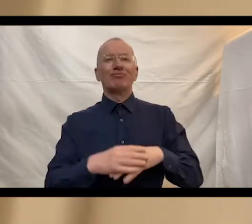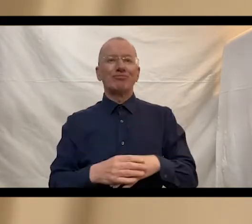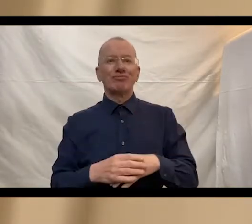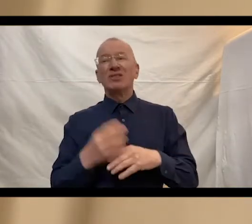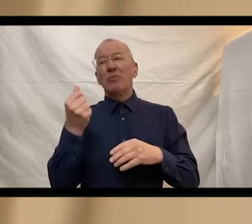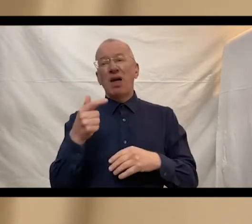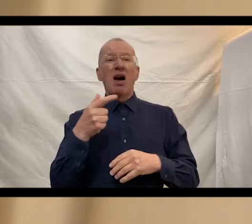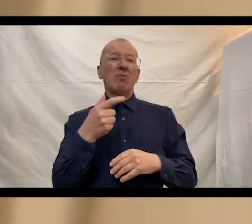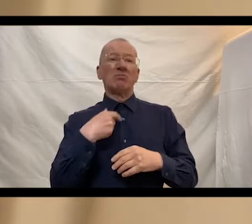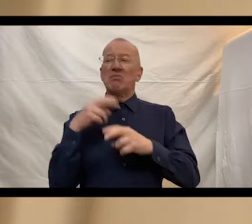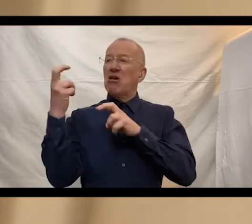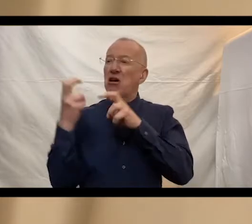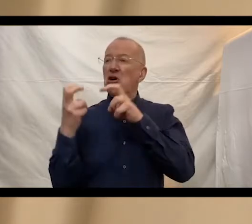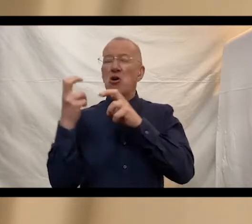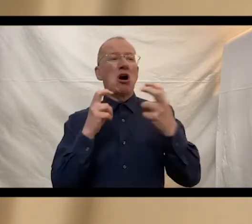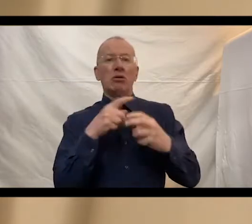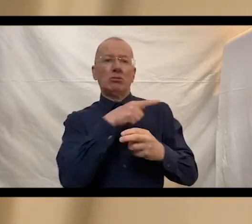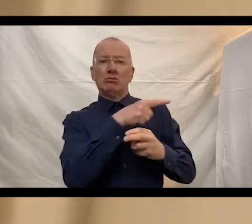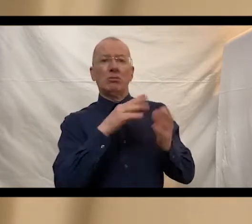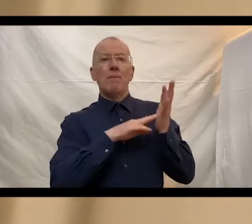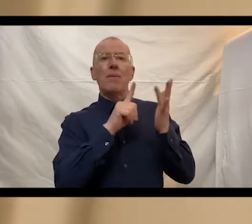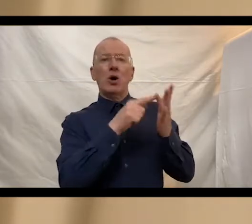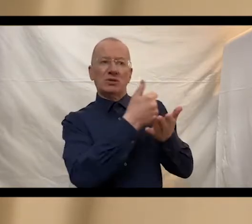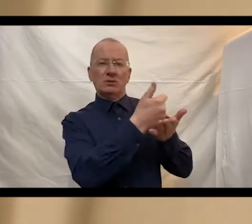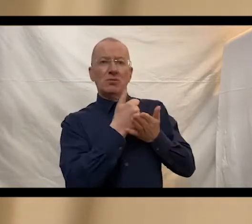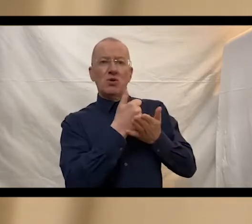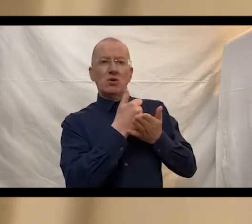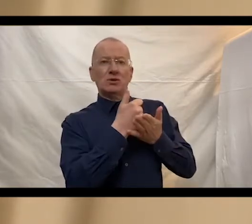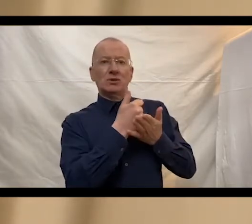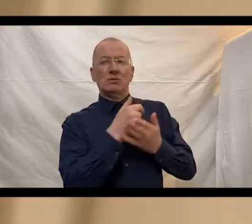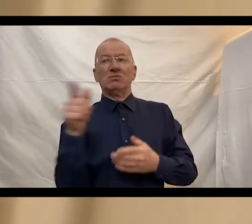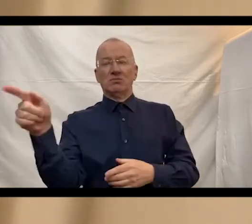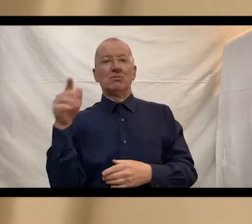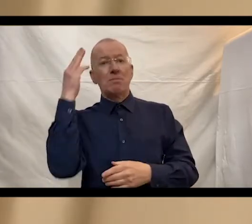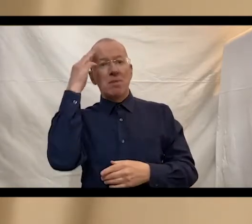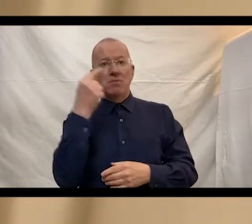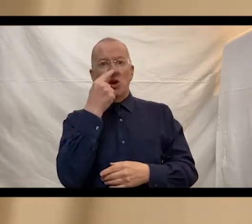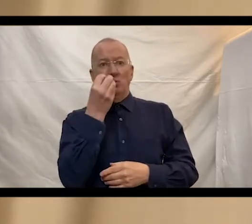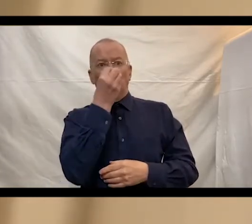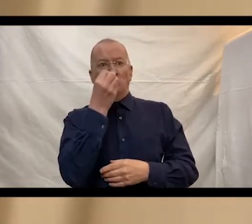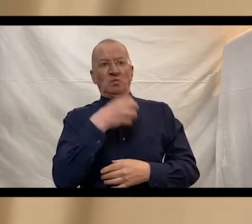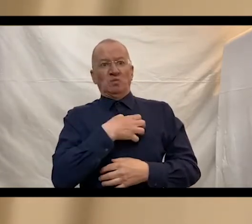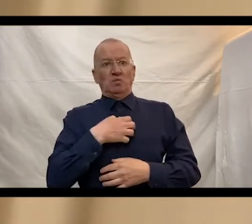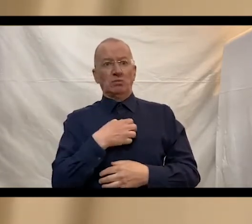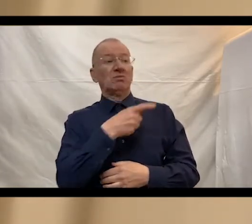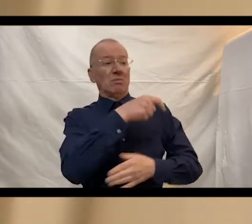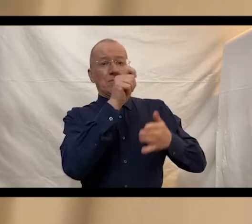Some of the time she’d take my side in arguments, and Mum’s nose would twitch but she’d say nothing. Mo bought an ice-cream maker